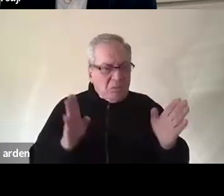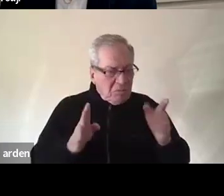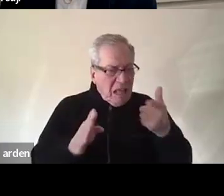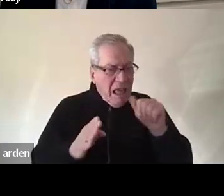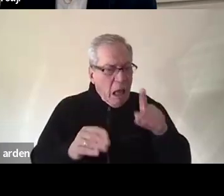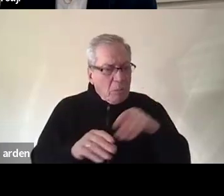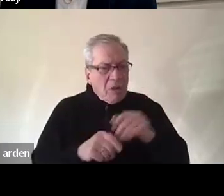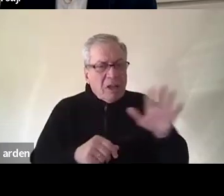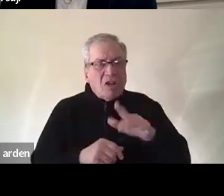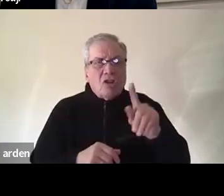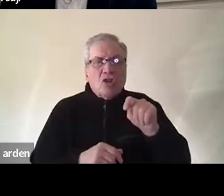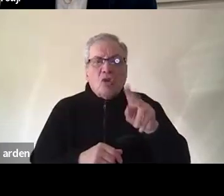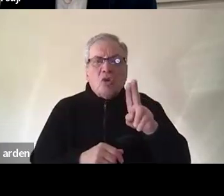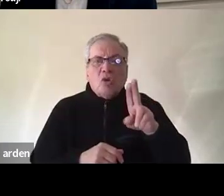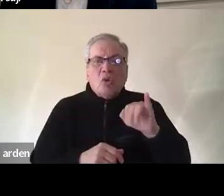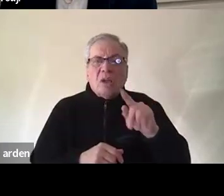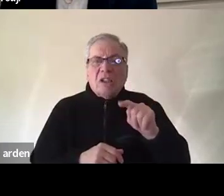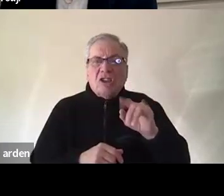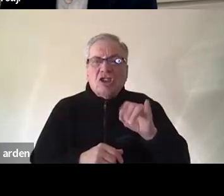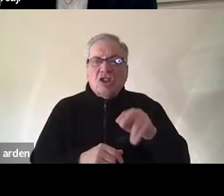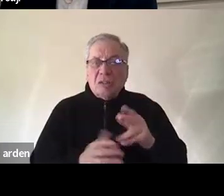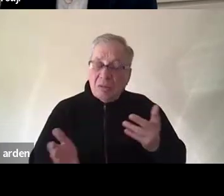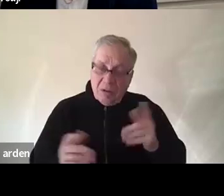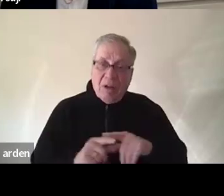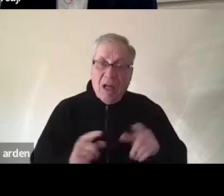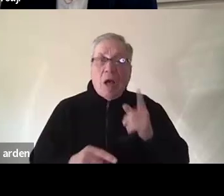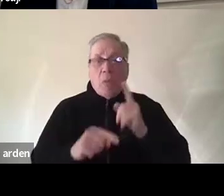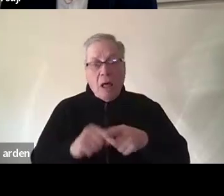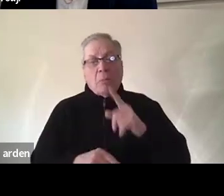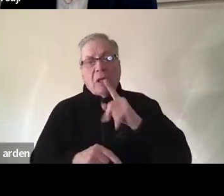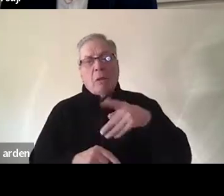and be Pell grant eligible. Those were